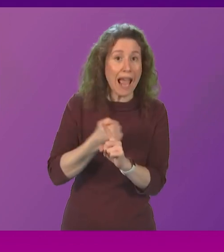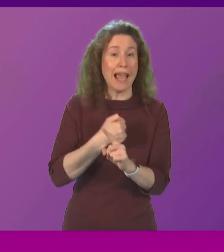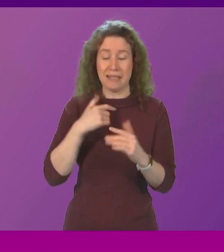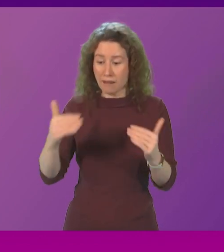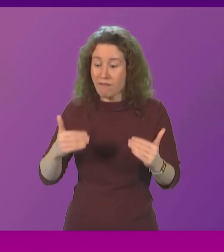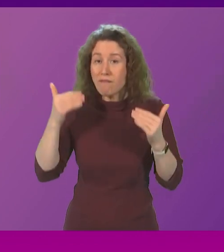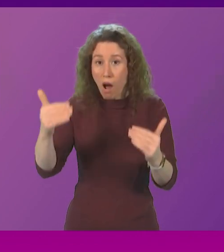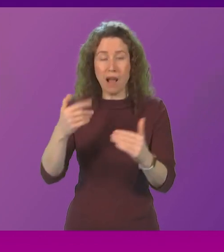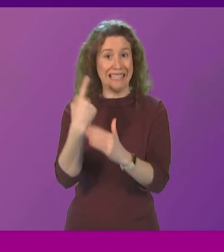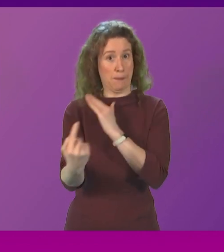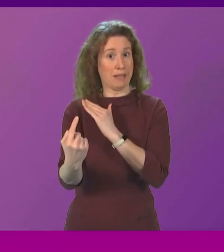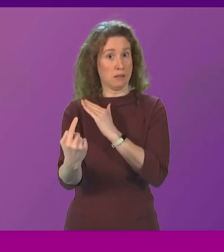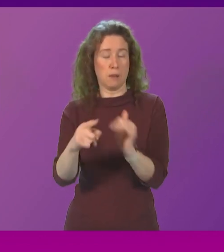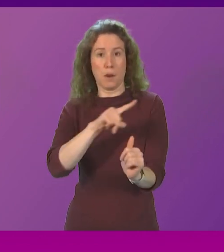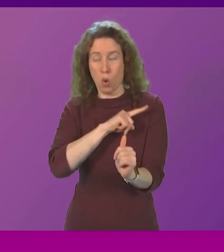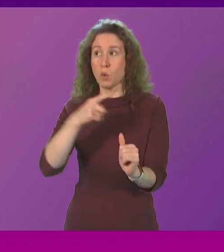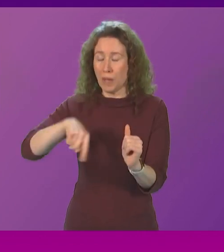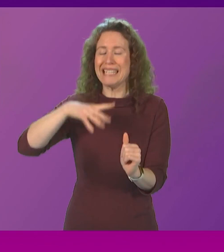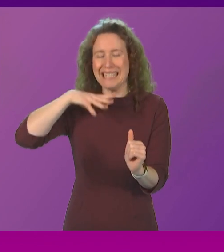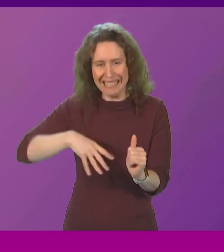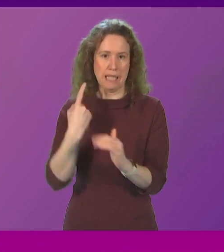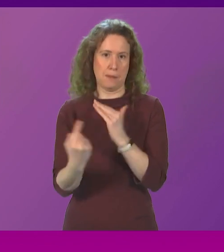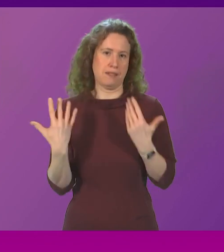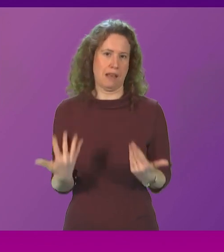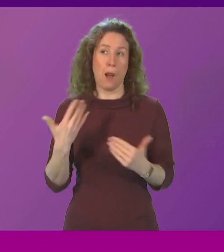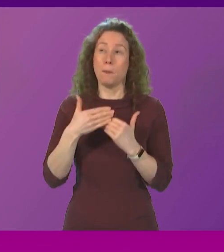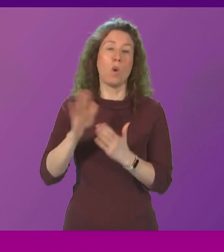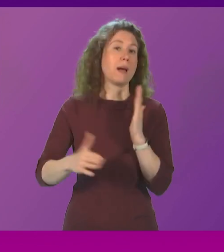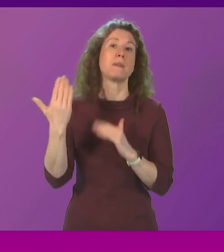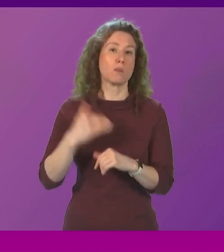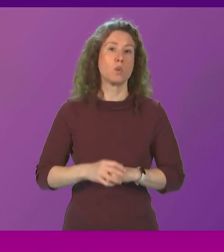independence because we need it now more than ever before.